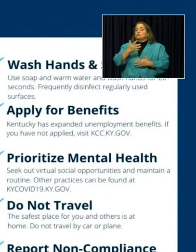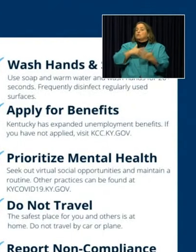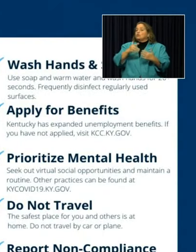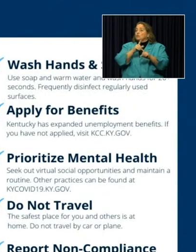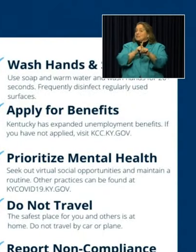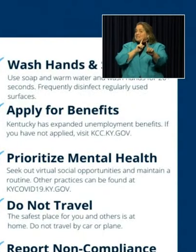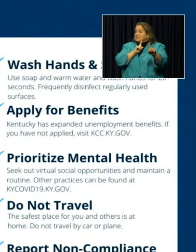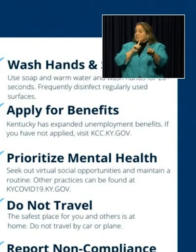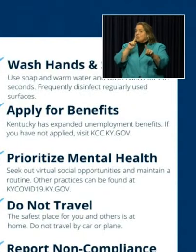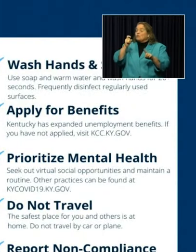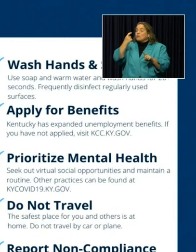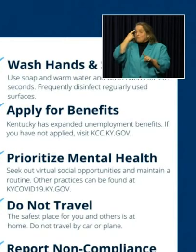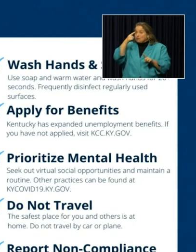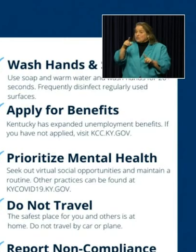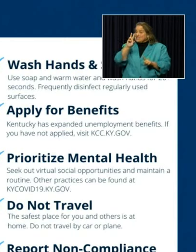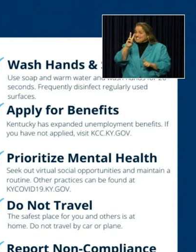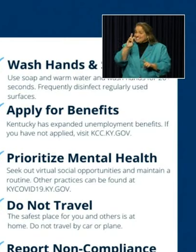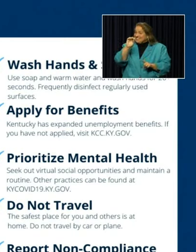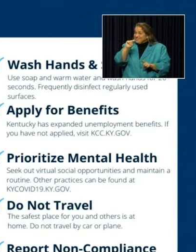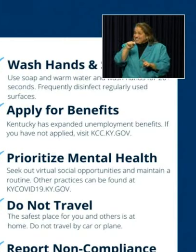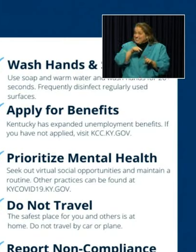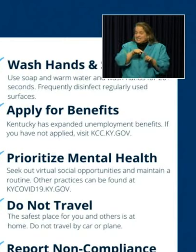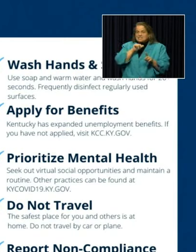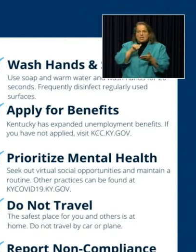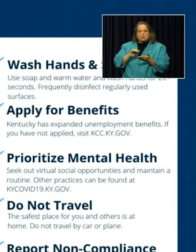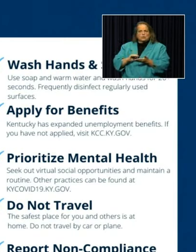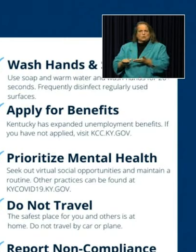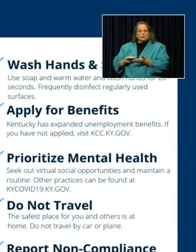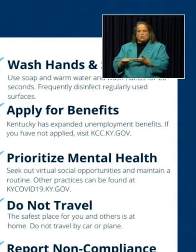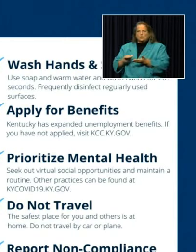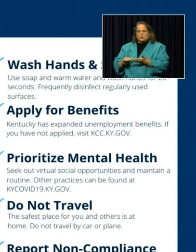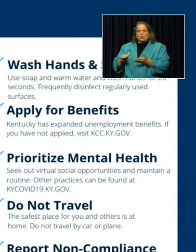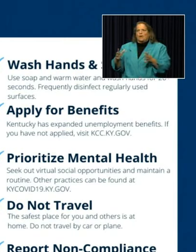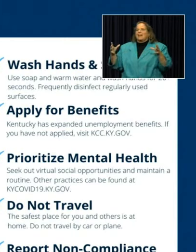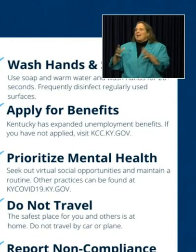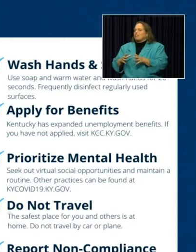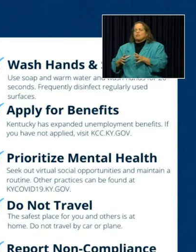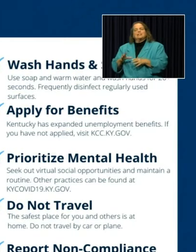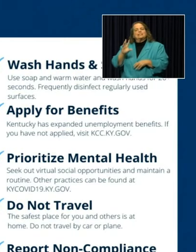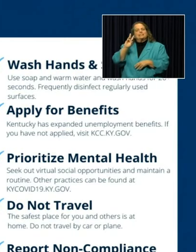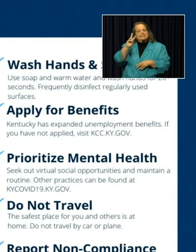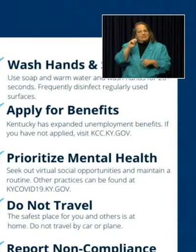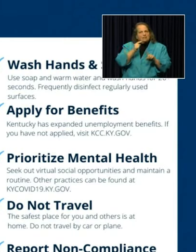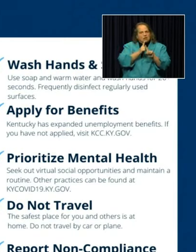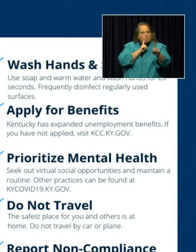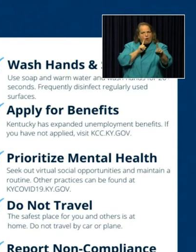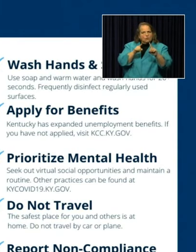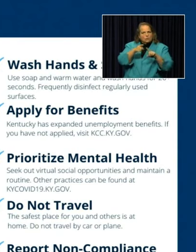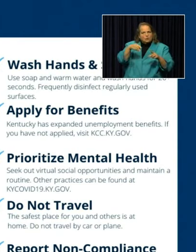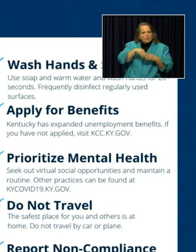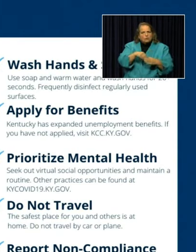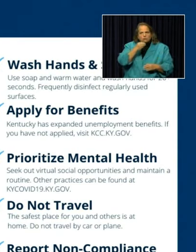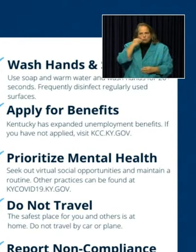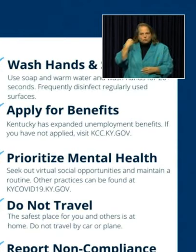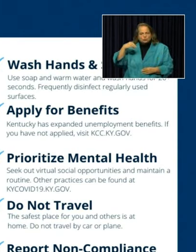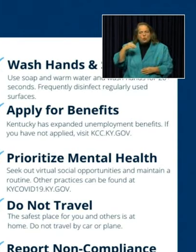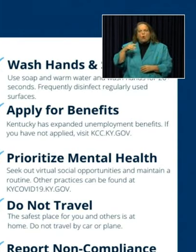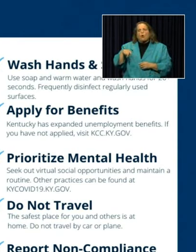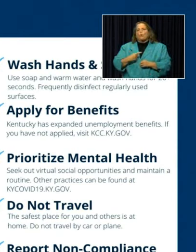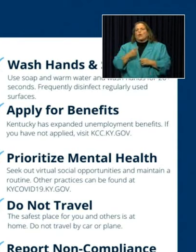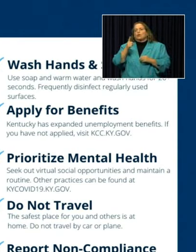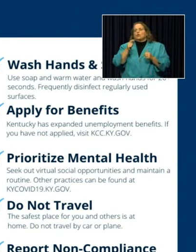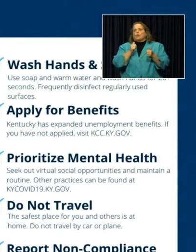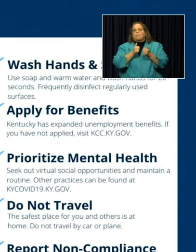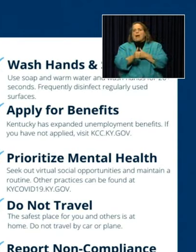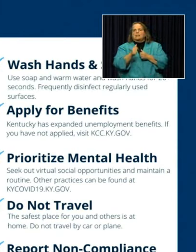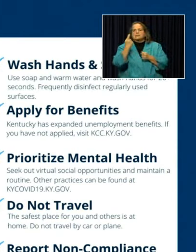IN OUR HISTORY, YESTERDAY ON